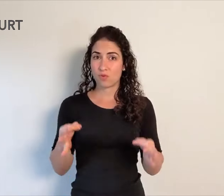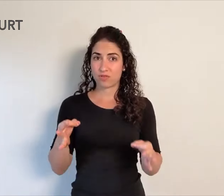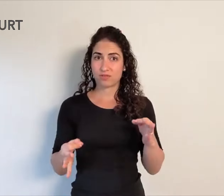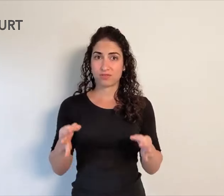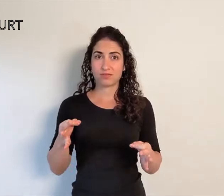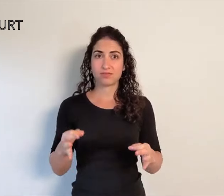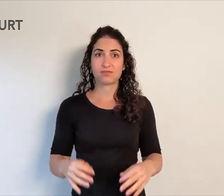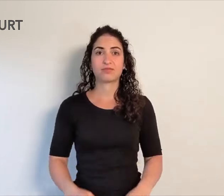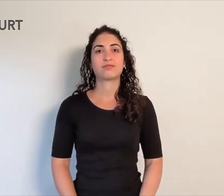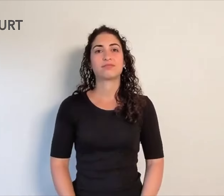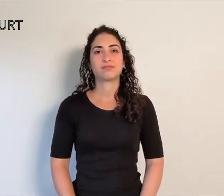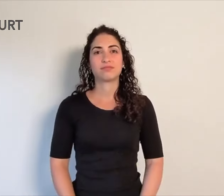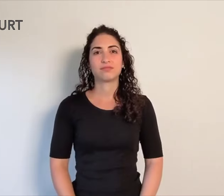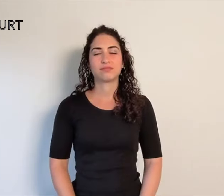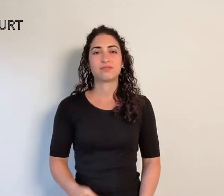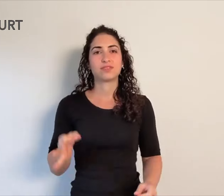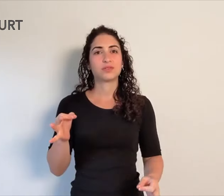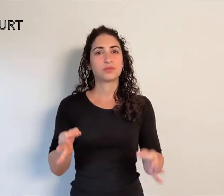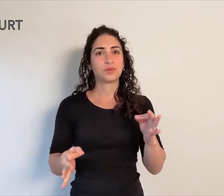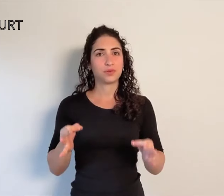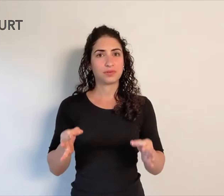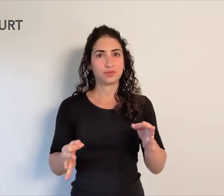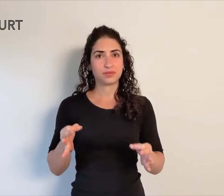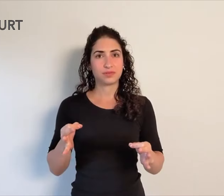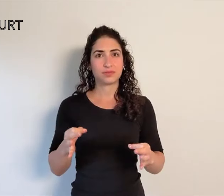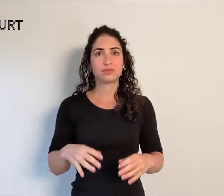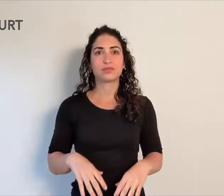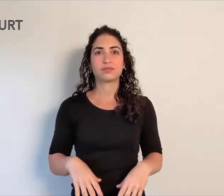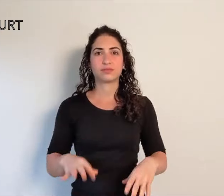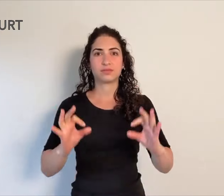COURT